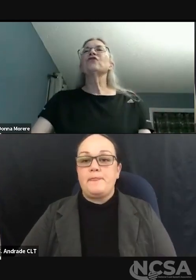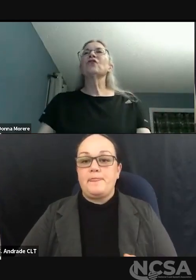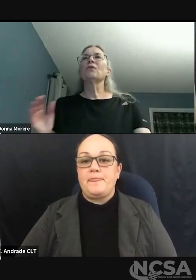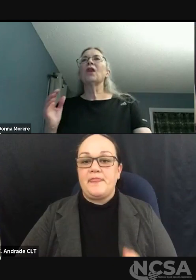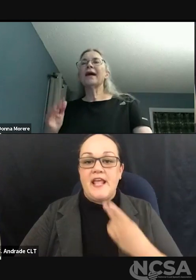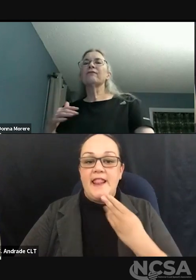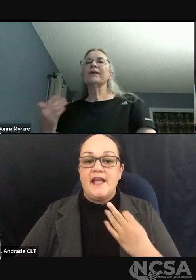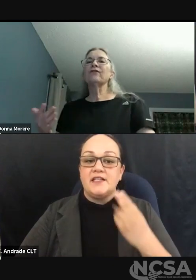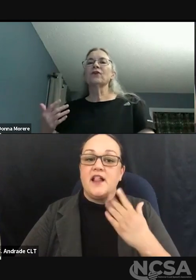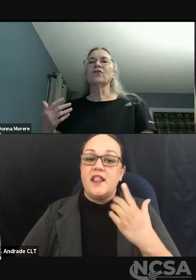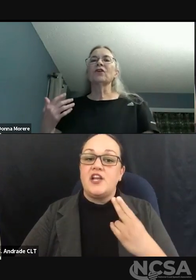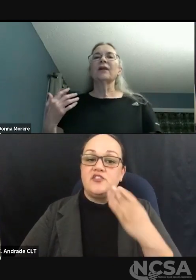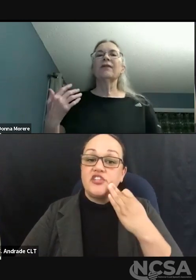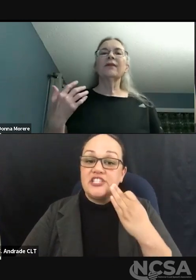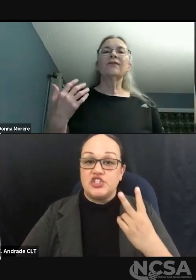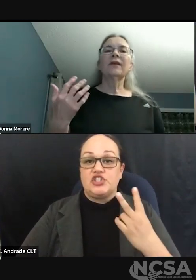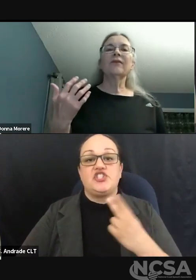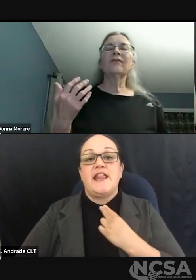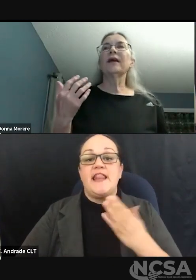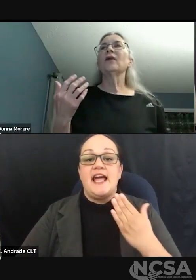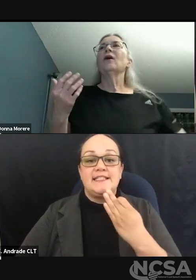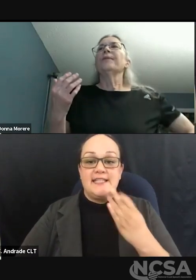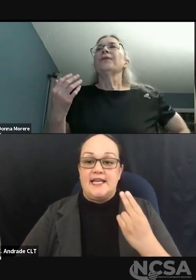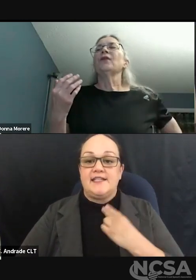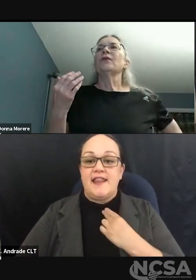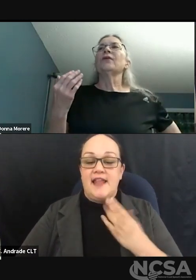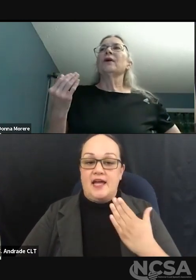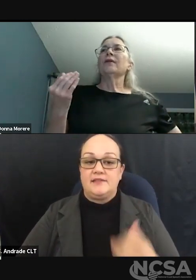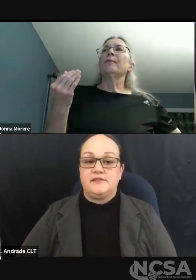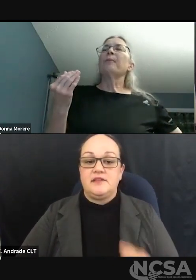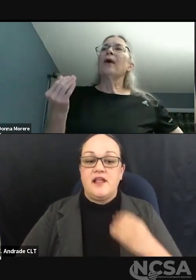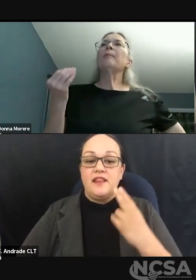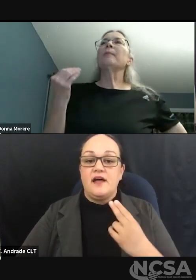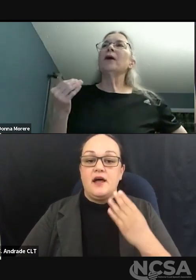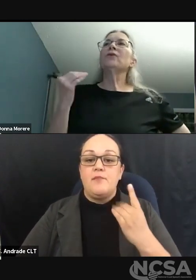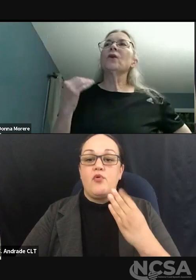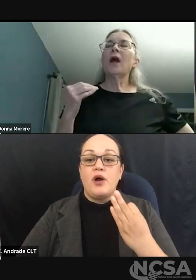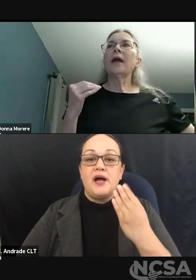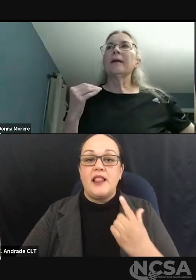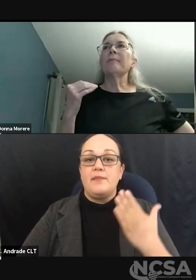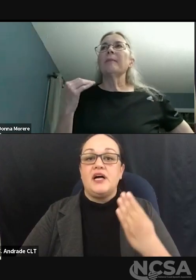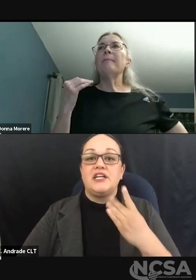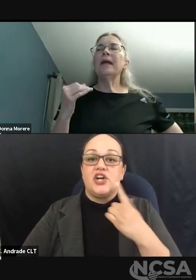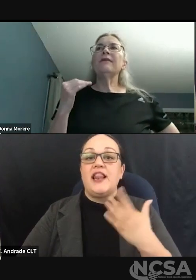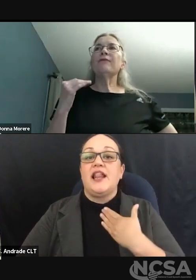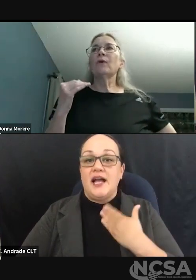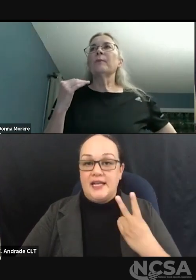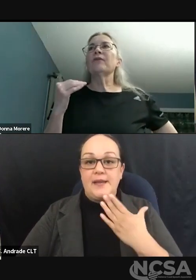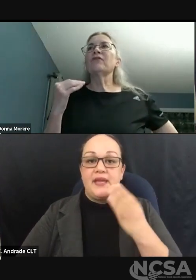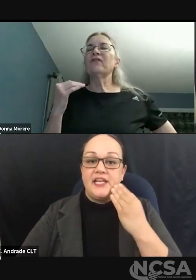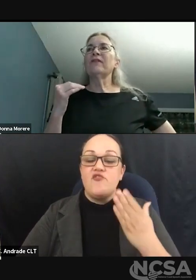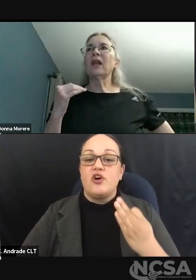But anyway, there's a lot of research that says that the the problem underlying many forms of specific